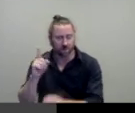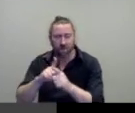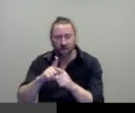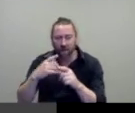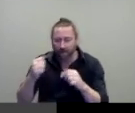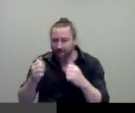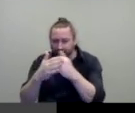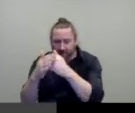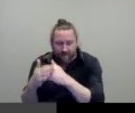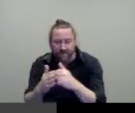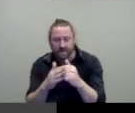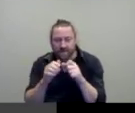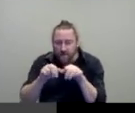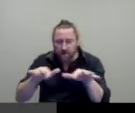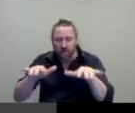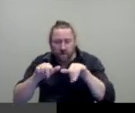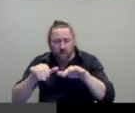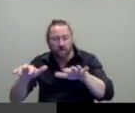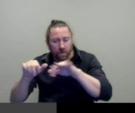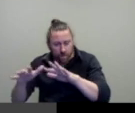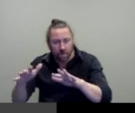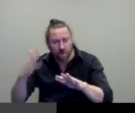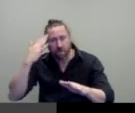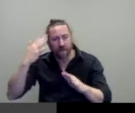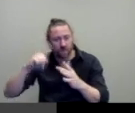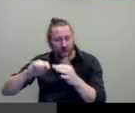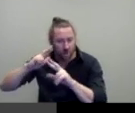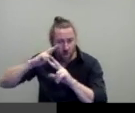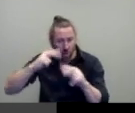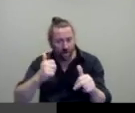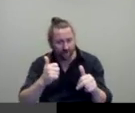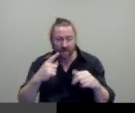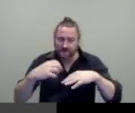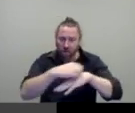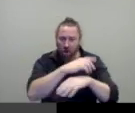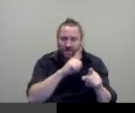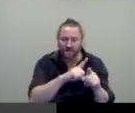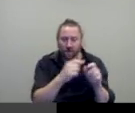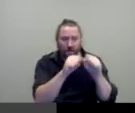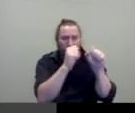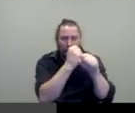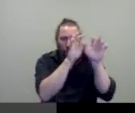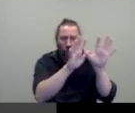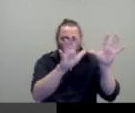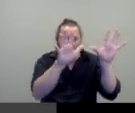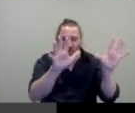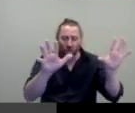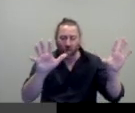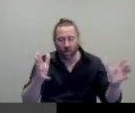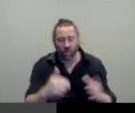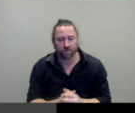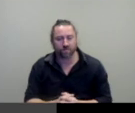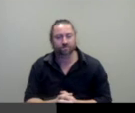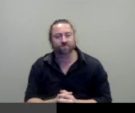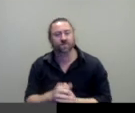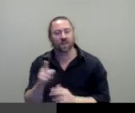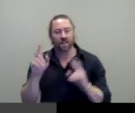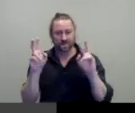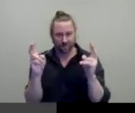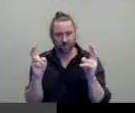repairing and nurturing so in other words through her title Bourgeois transforms this otherworldly